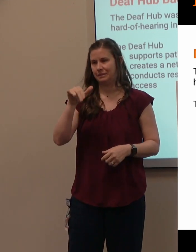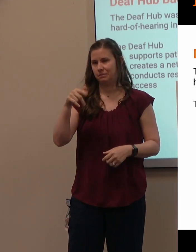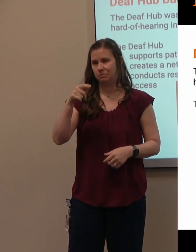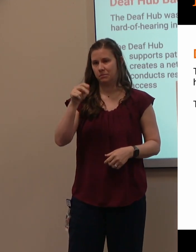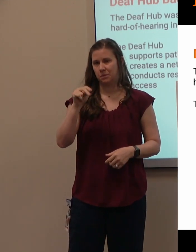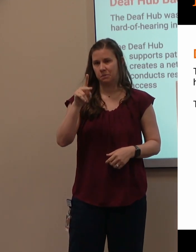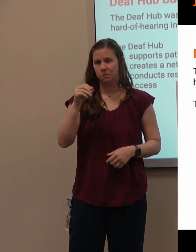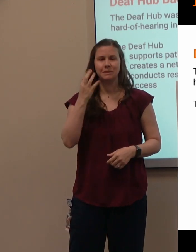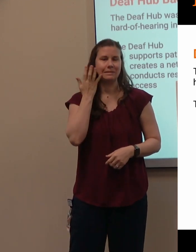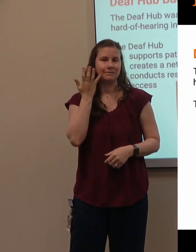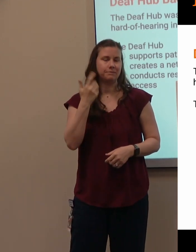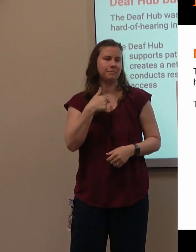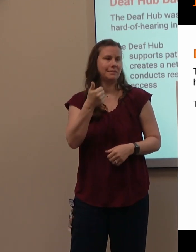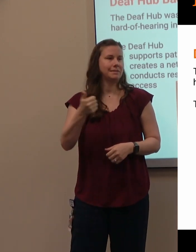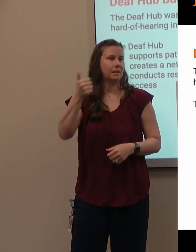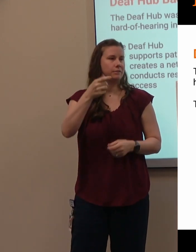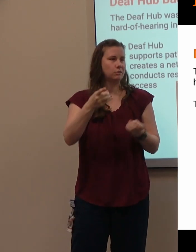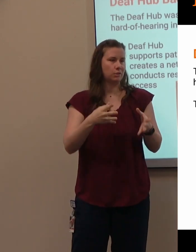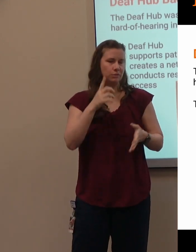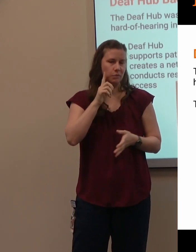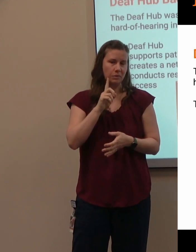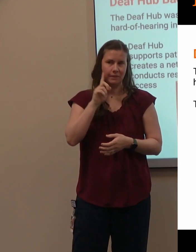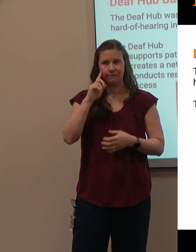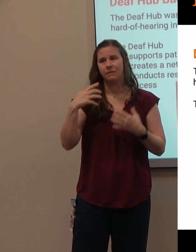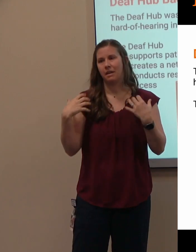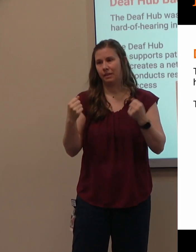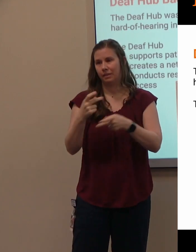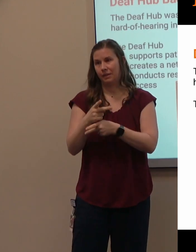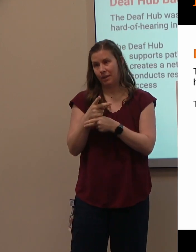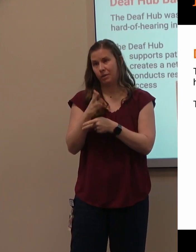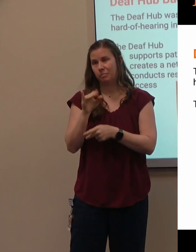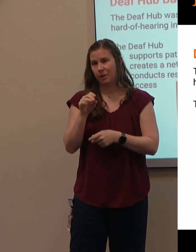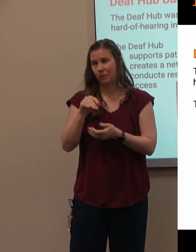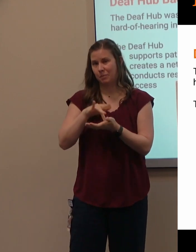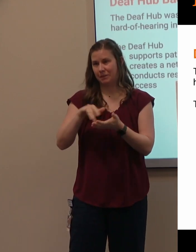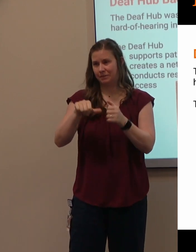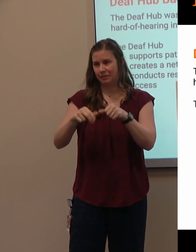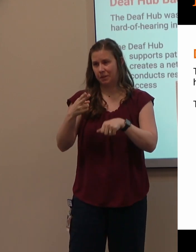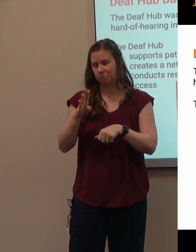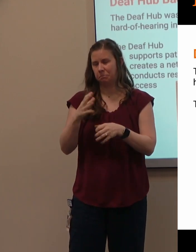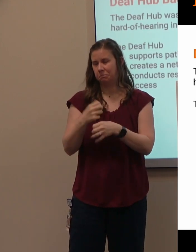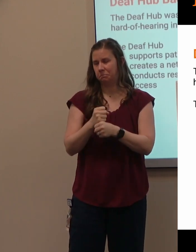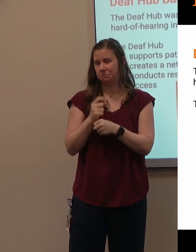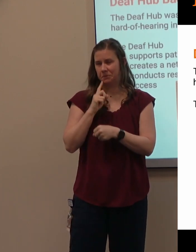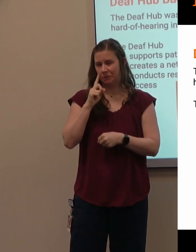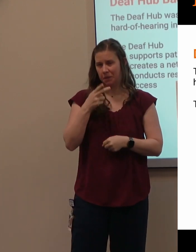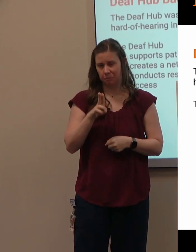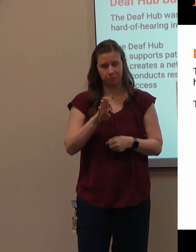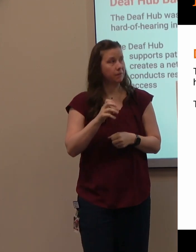My name is Tiffany Panko and I am the executive director for the Deaf Health Care and Biomedical Science Hub or the Deaf Hub.